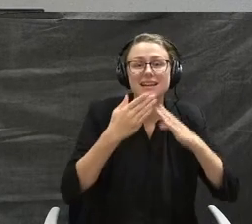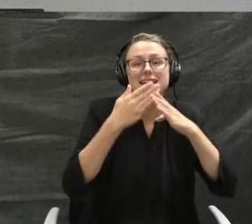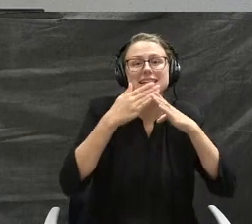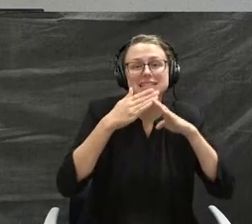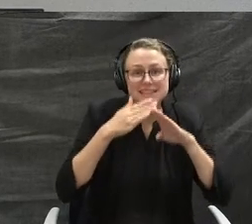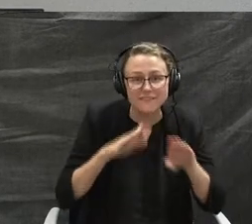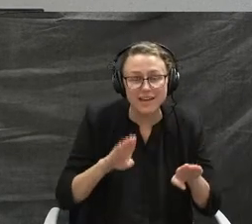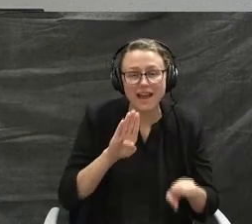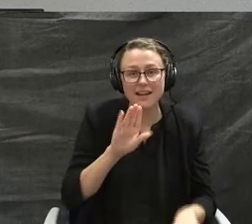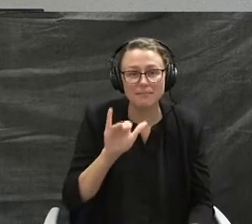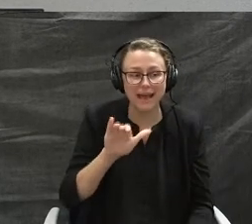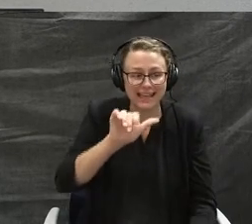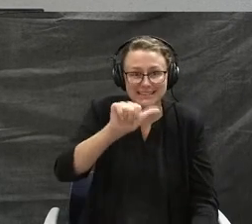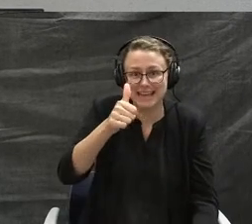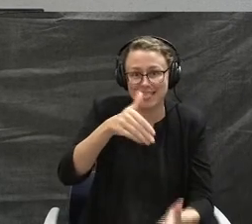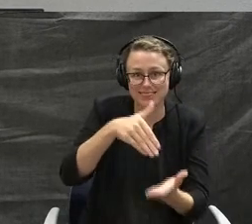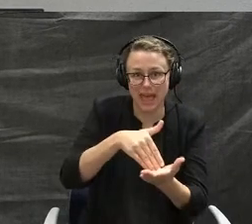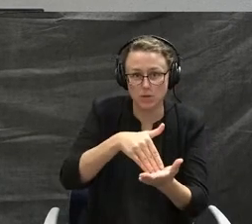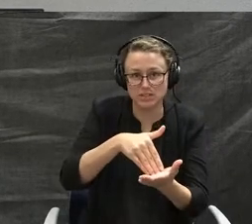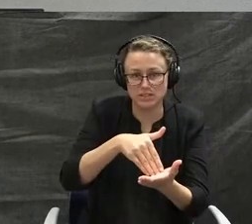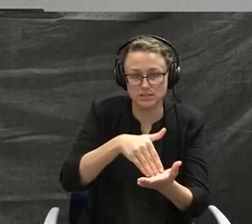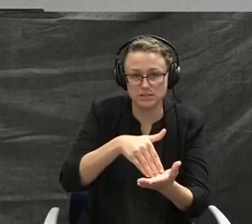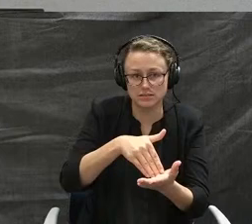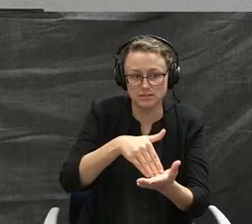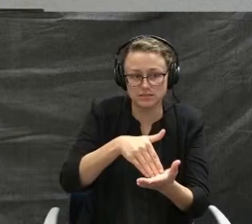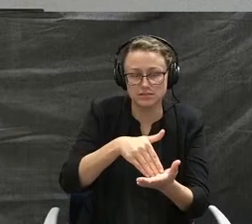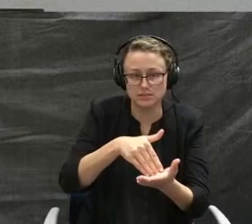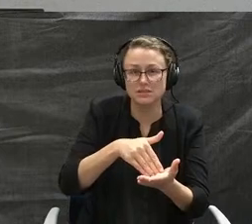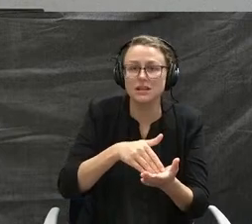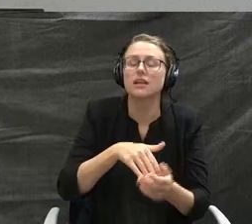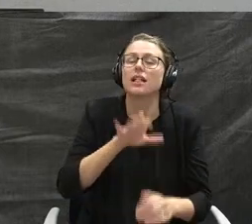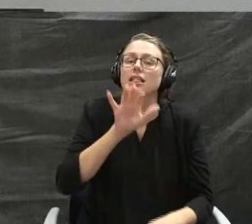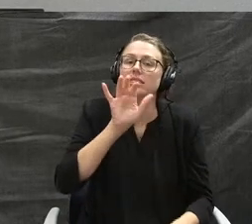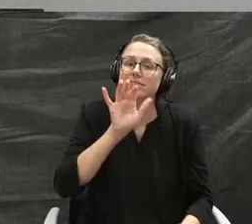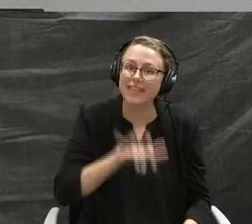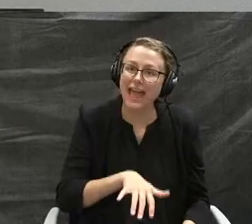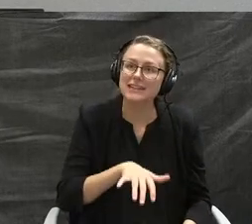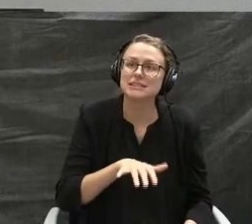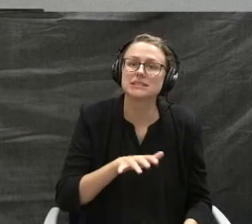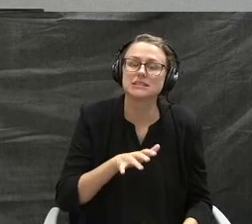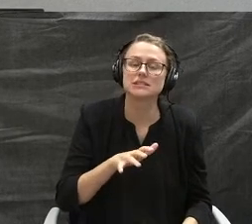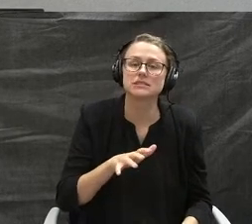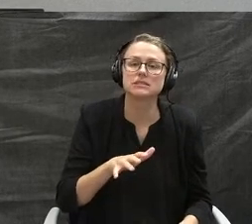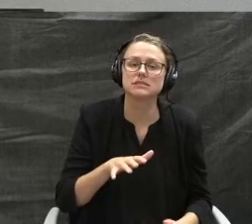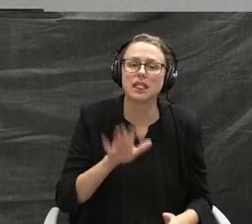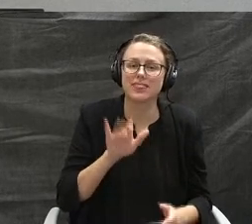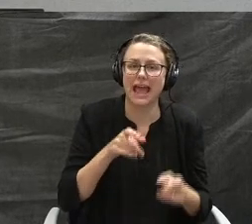And that's that's the controlling number.